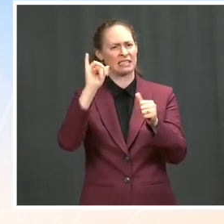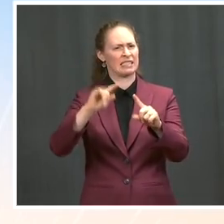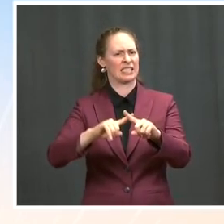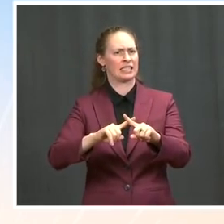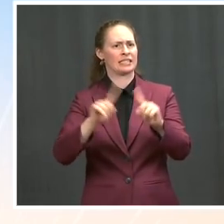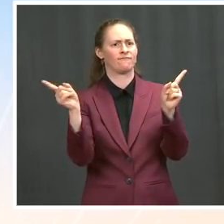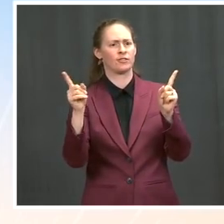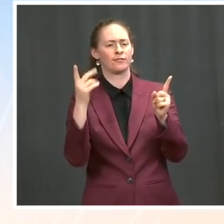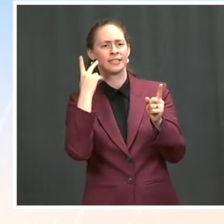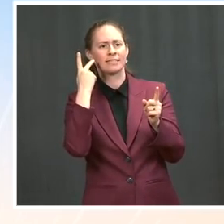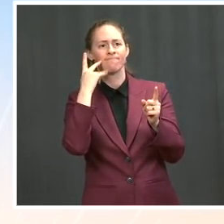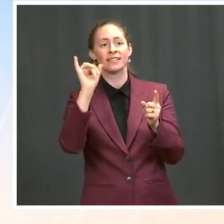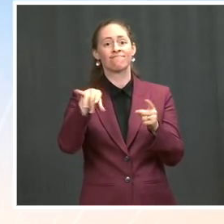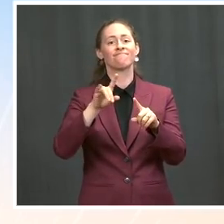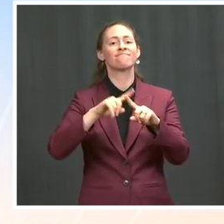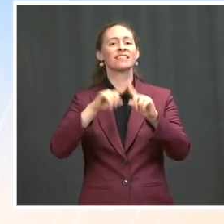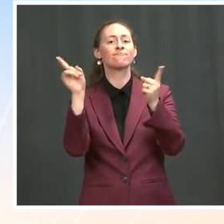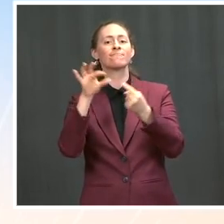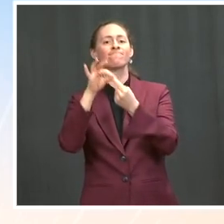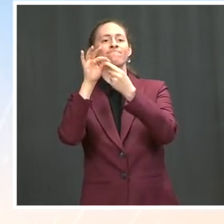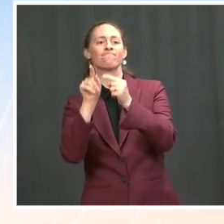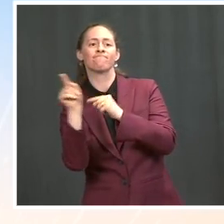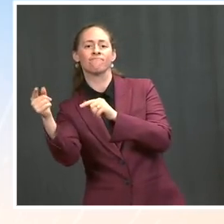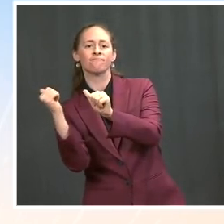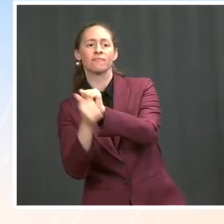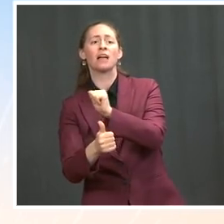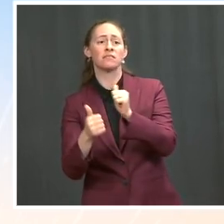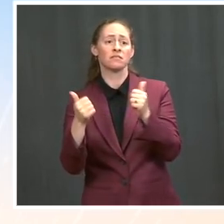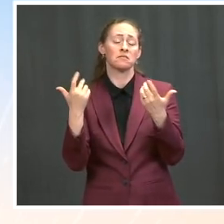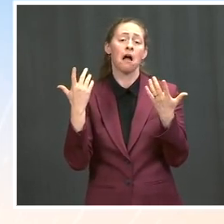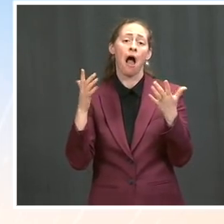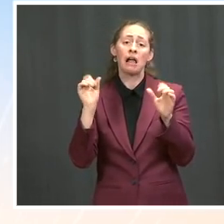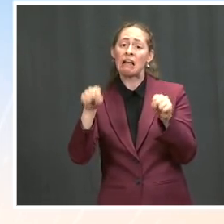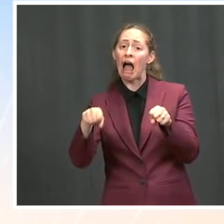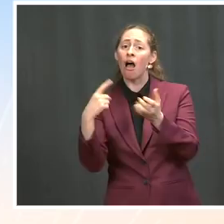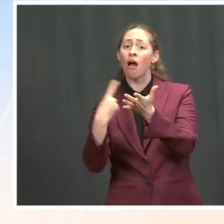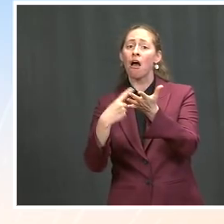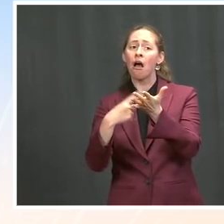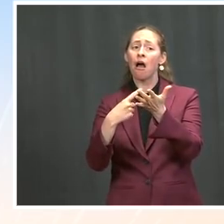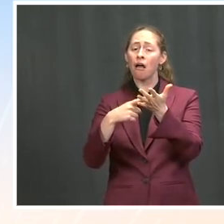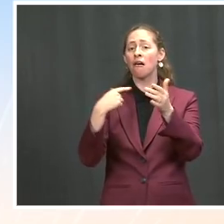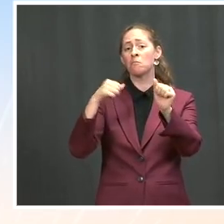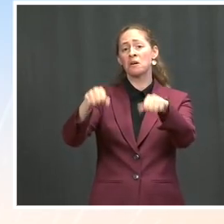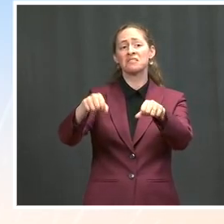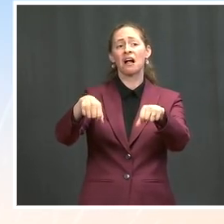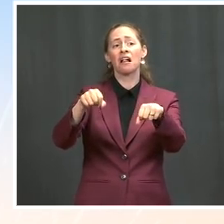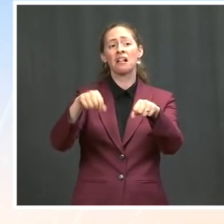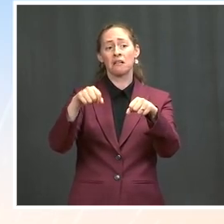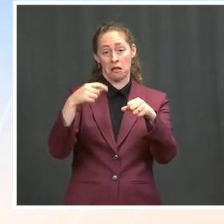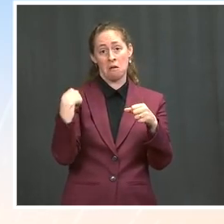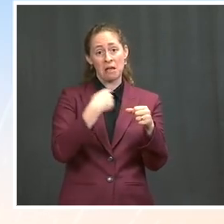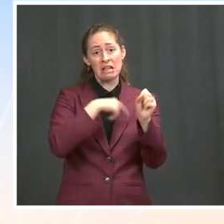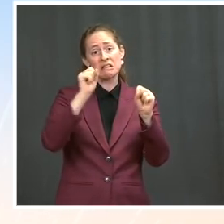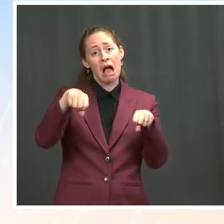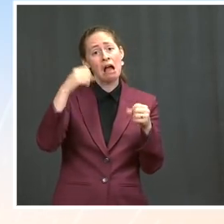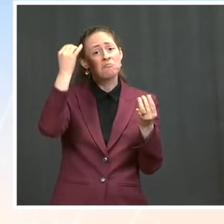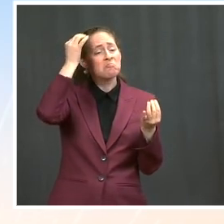being led through the budget committees in Congress -- is an important component of that. And a number of his priorities and his proposals